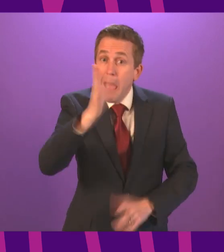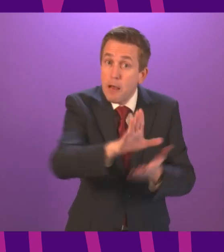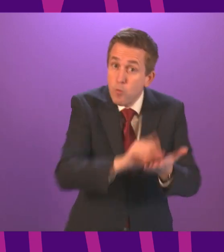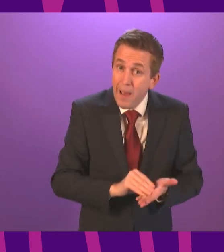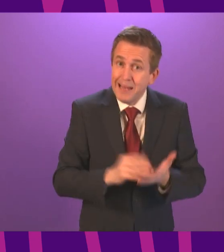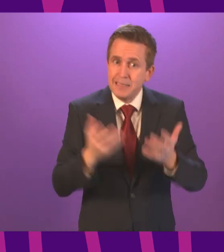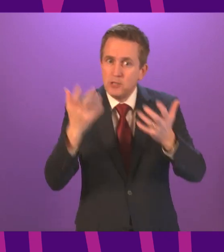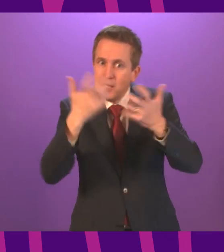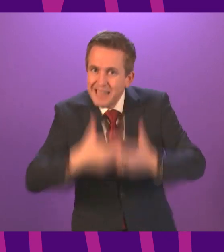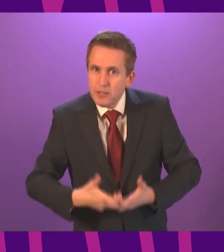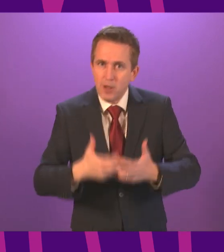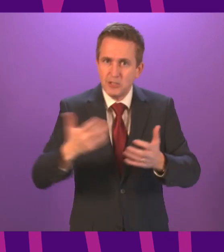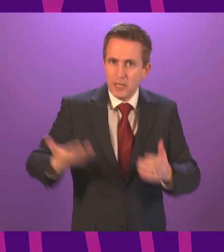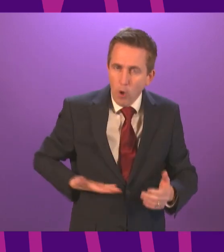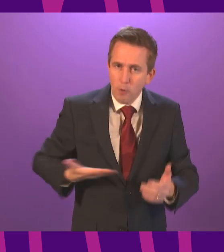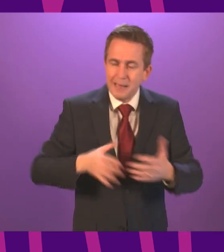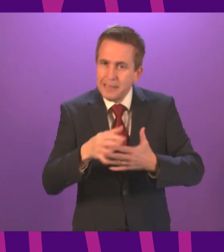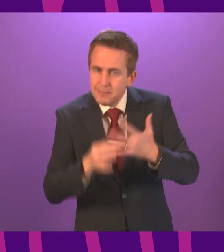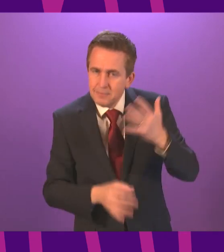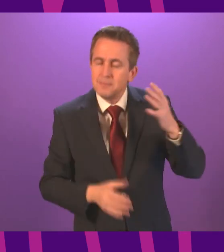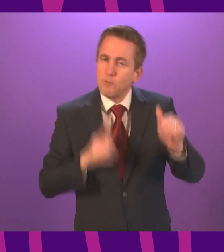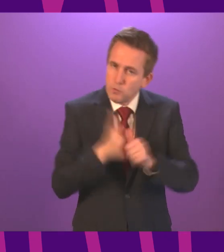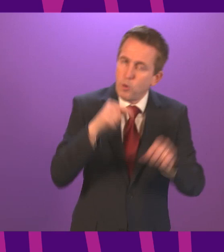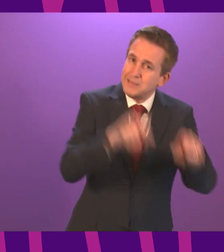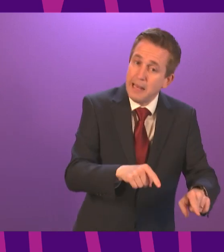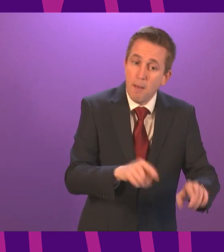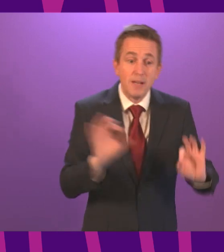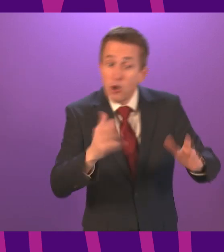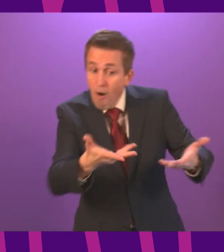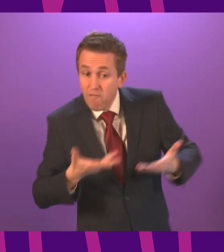we do not, we will not support them. We will take the views of a range of stakeholders in coming to that decision.